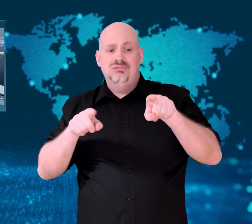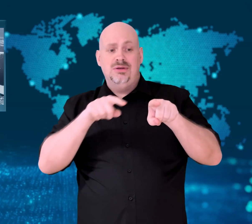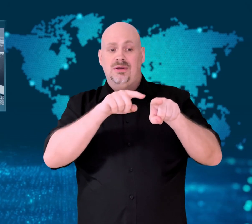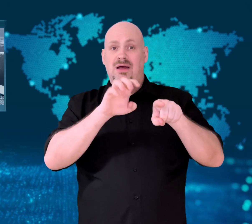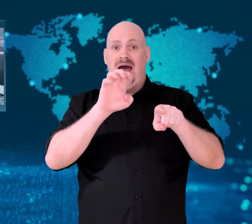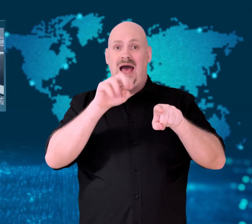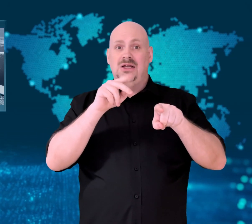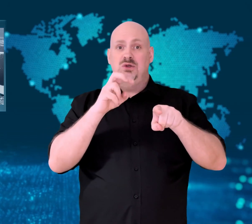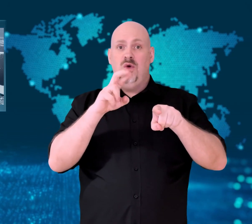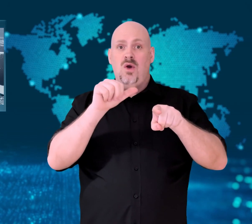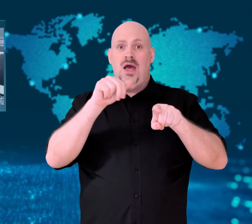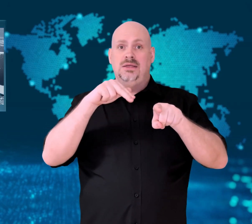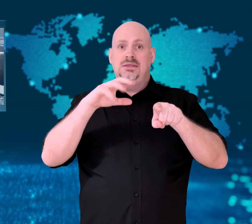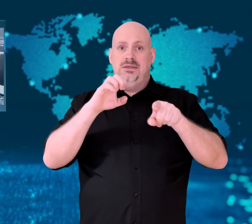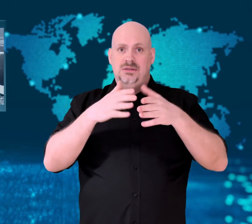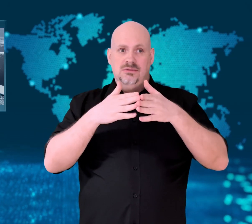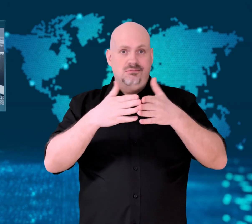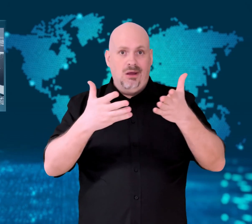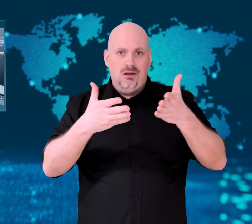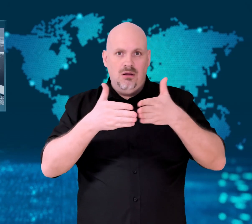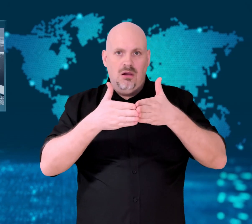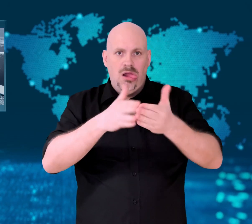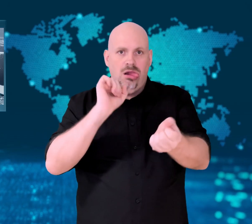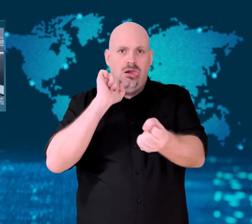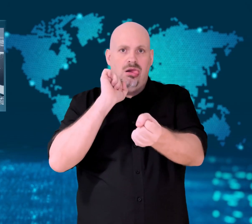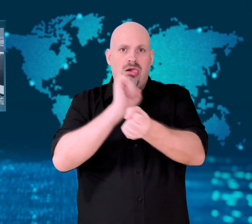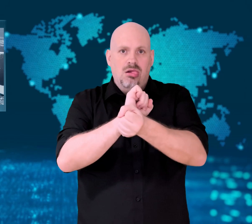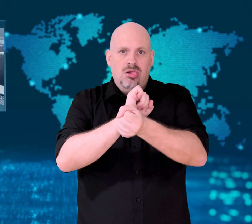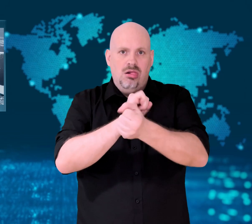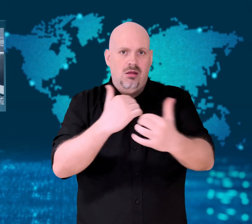The crew survived for months,